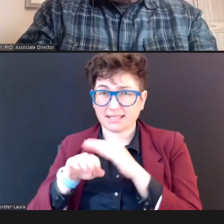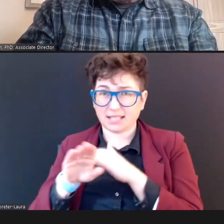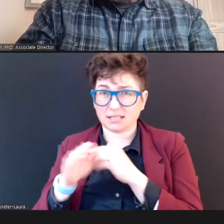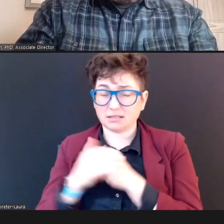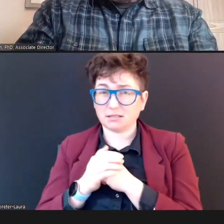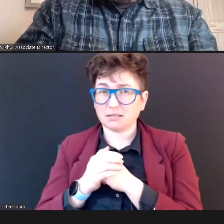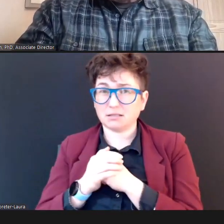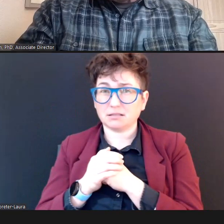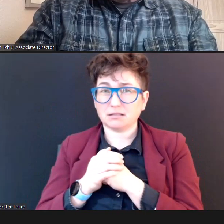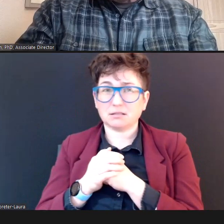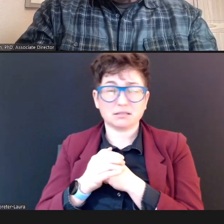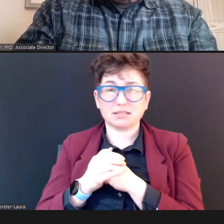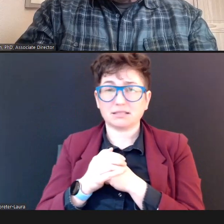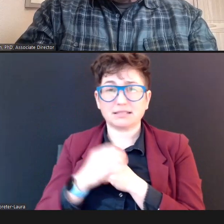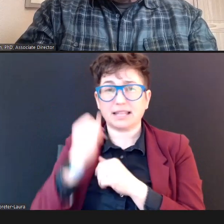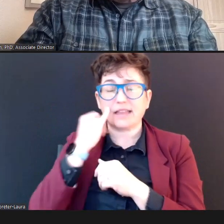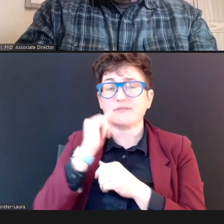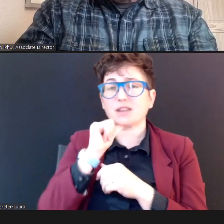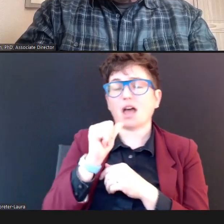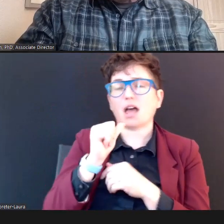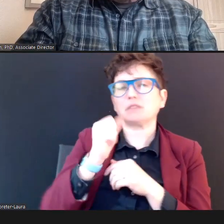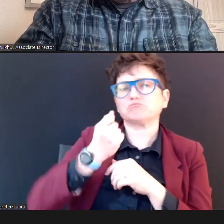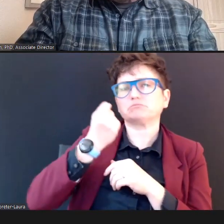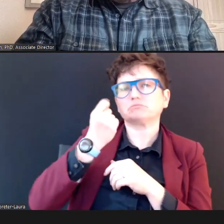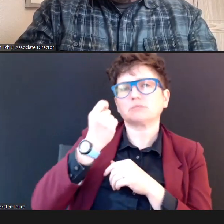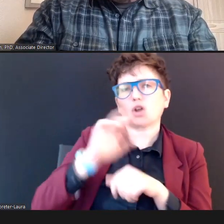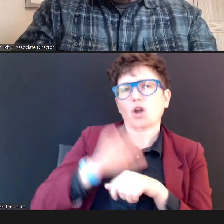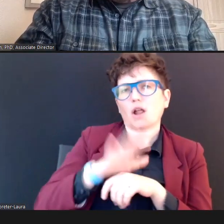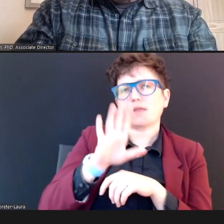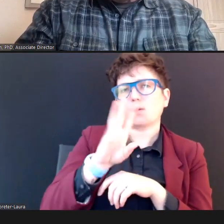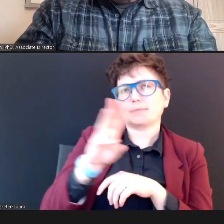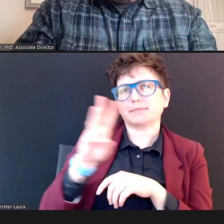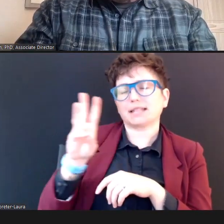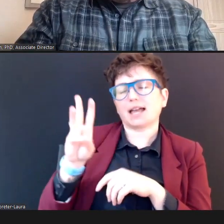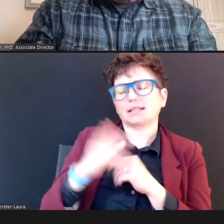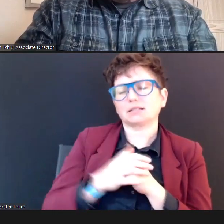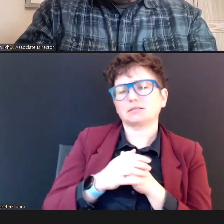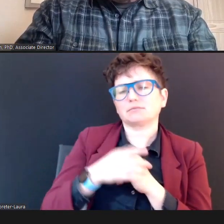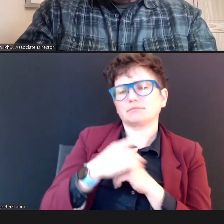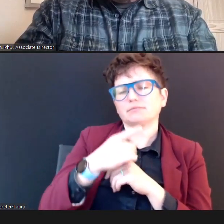um just know that they're they're on our